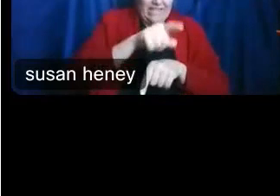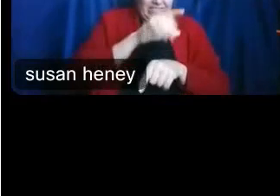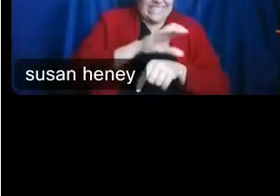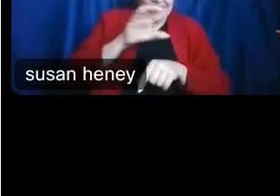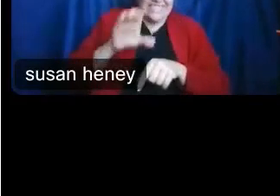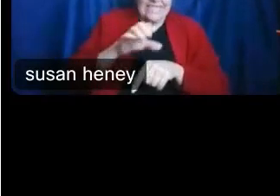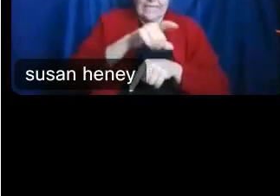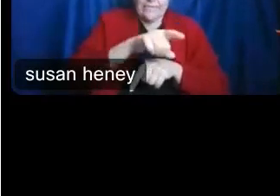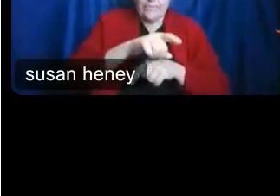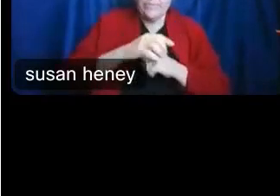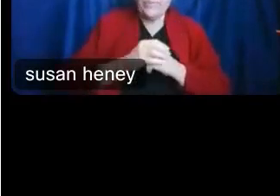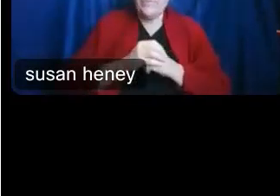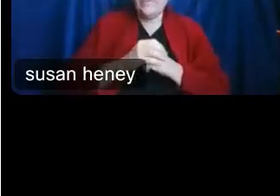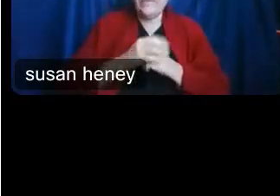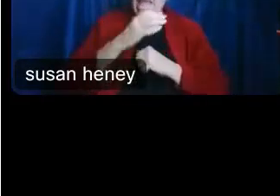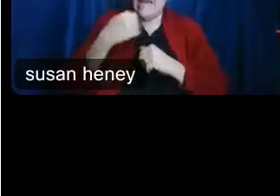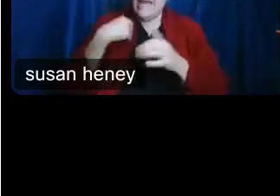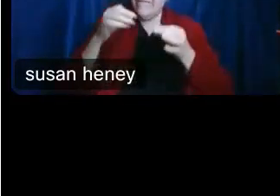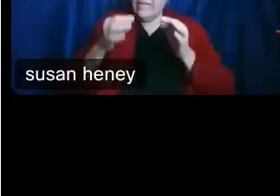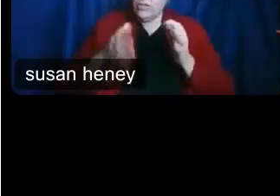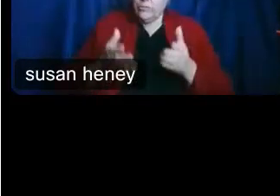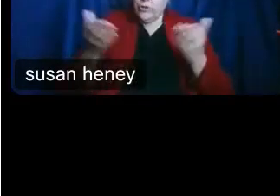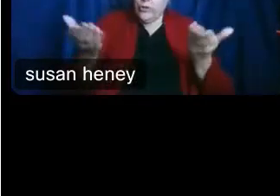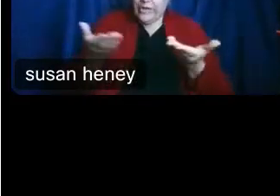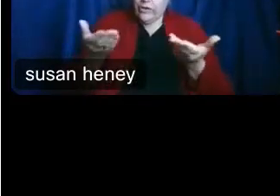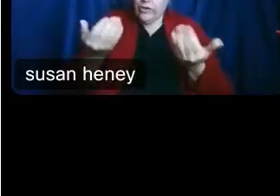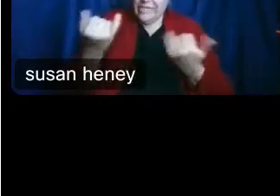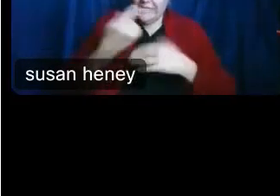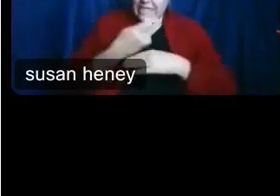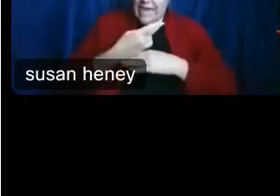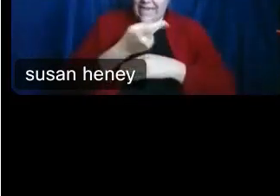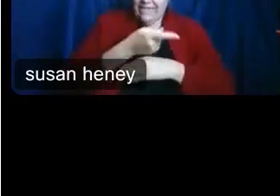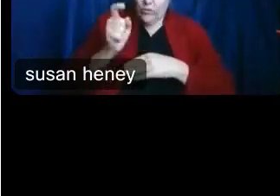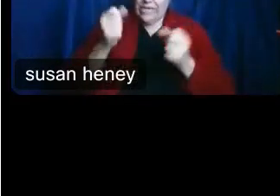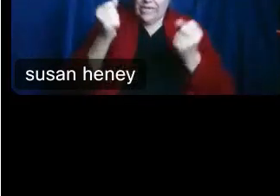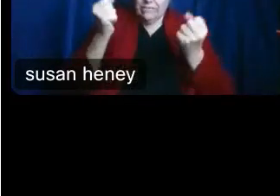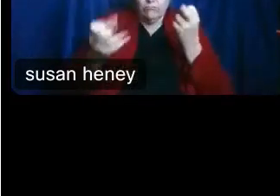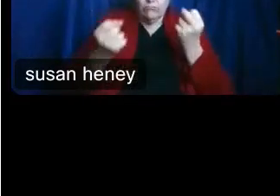the screen. We also have an interpreter available today for those that need it. During the course